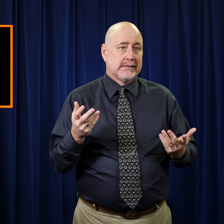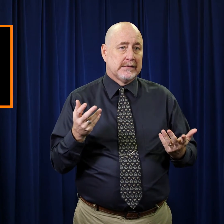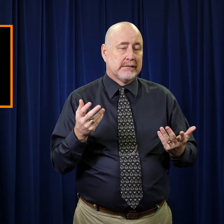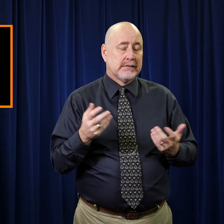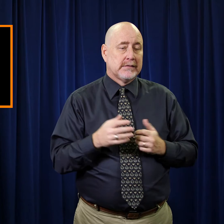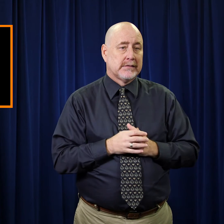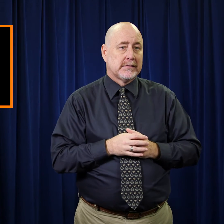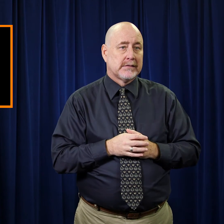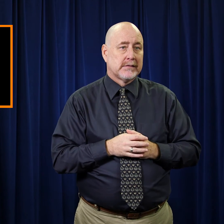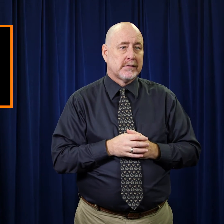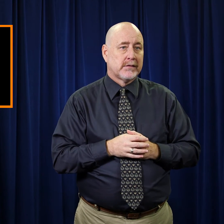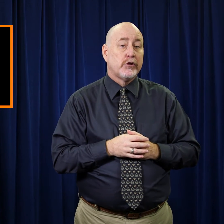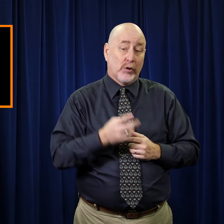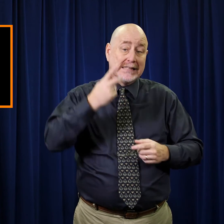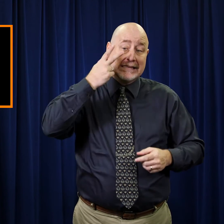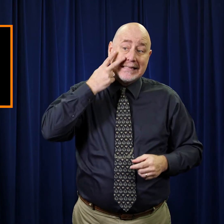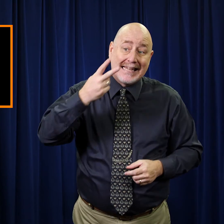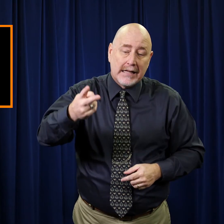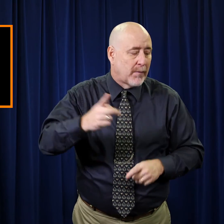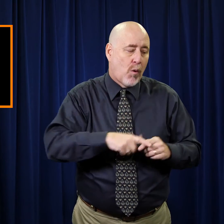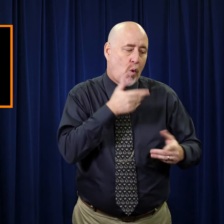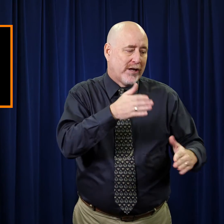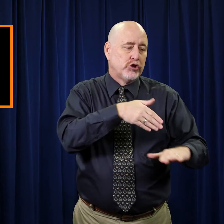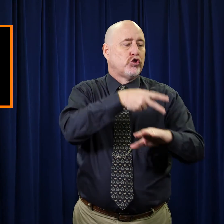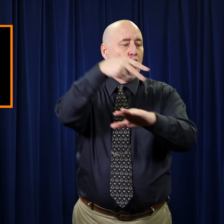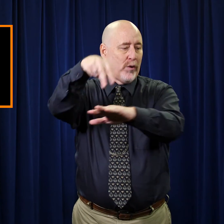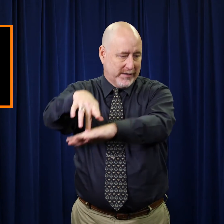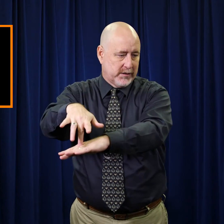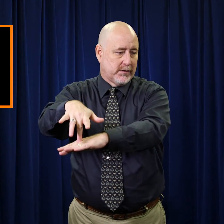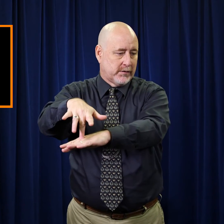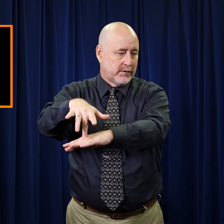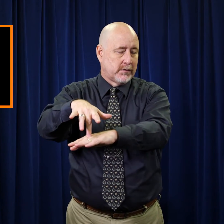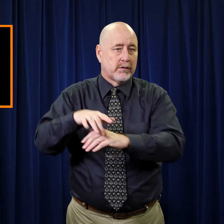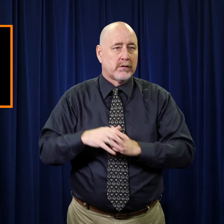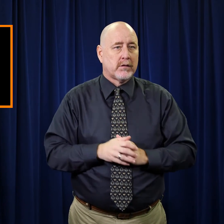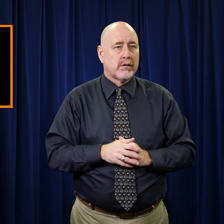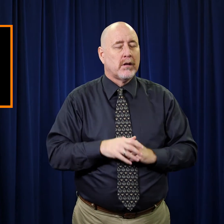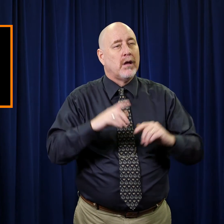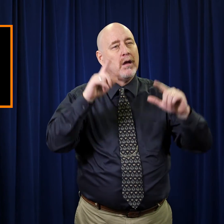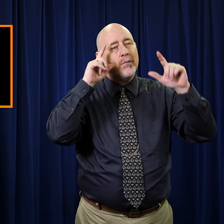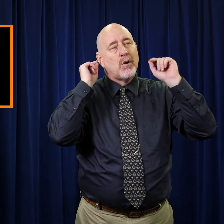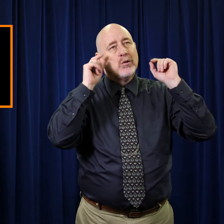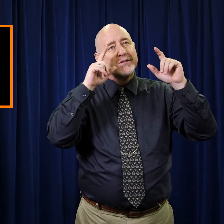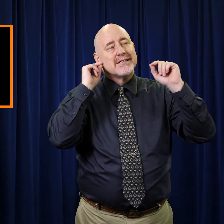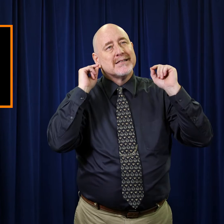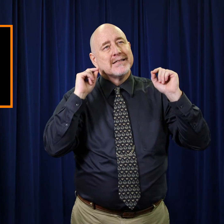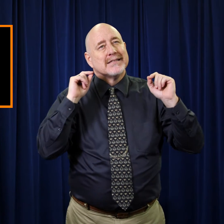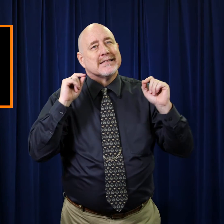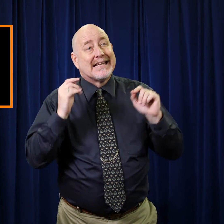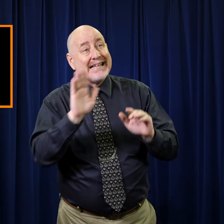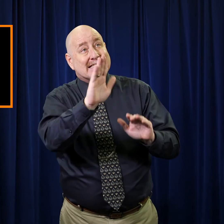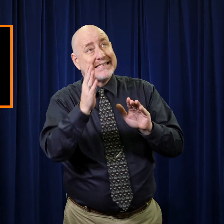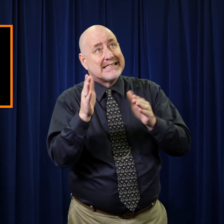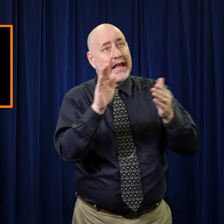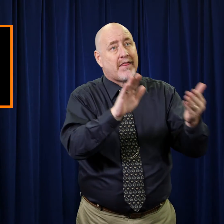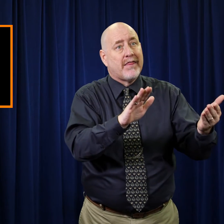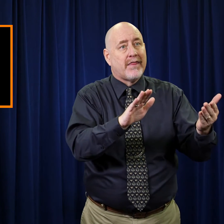land of Canaan. You'll be able to see it, but I won't let you go over." Moses' death